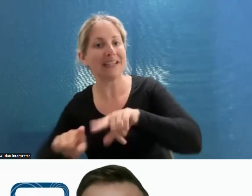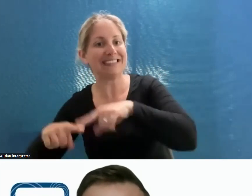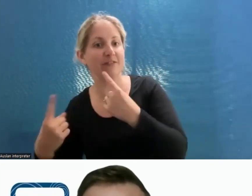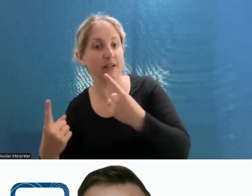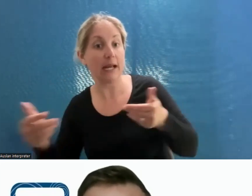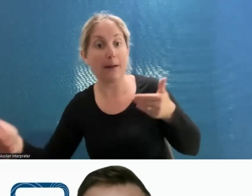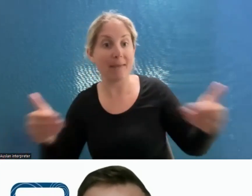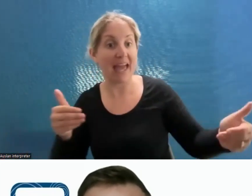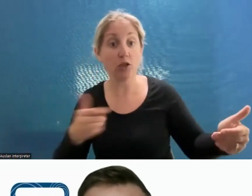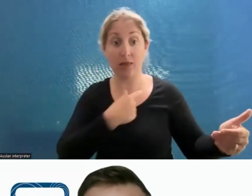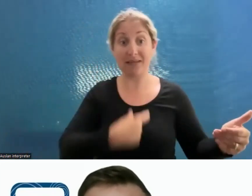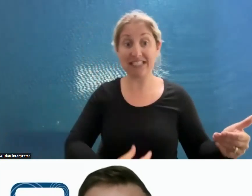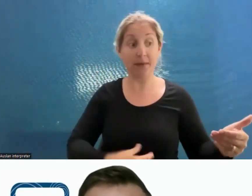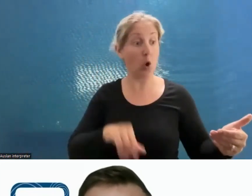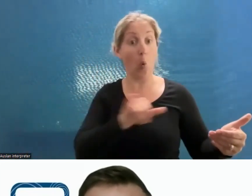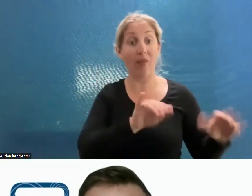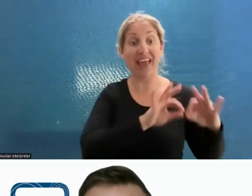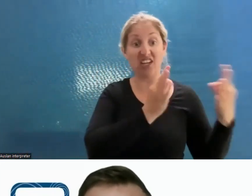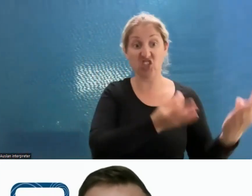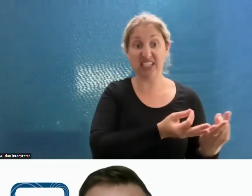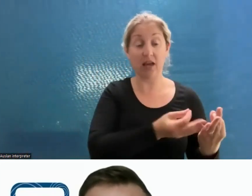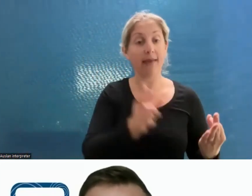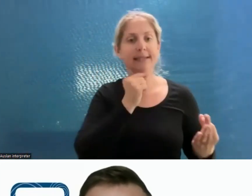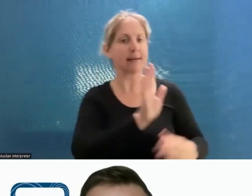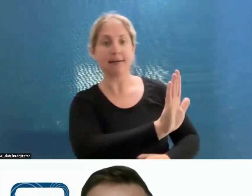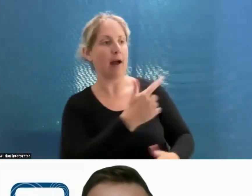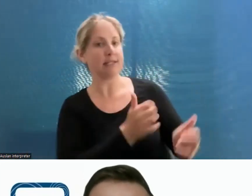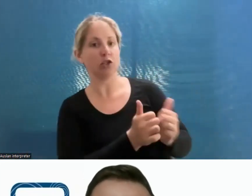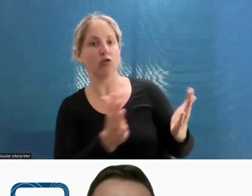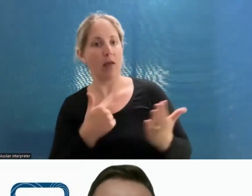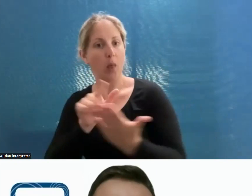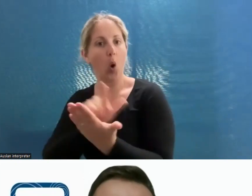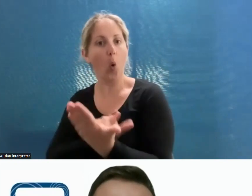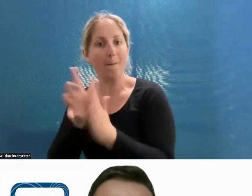participant is arguing they should reach, and they can also recommend an entirely different